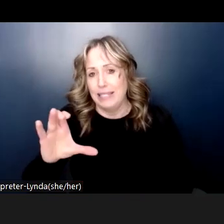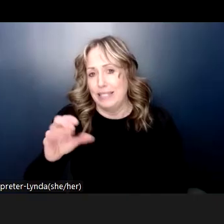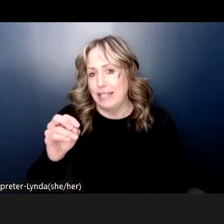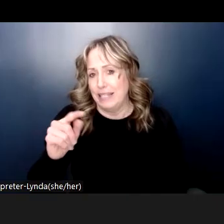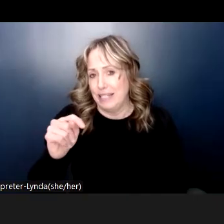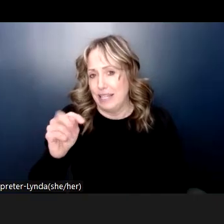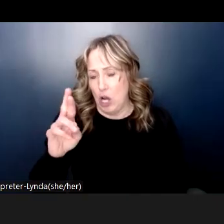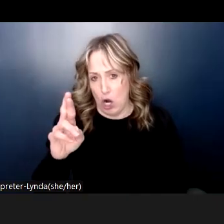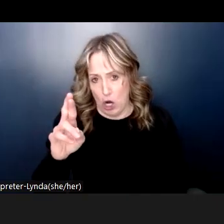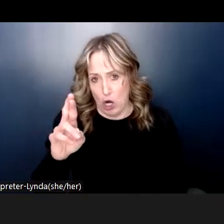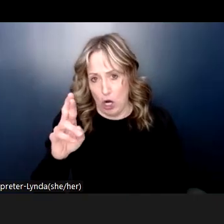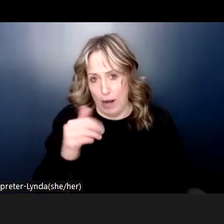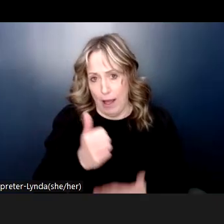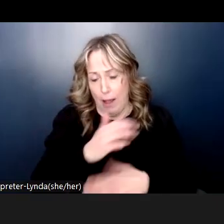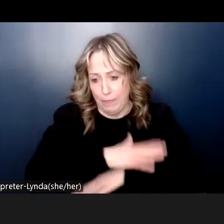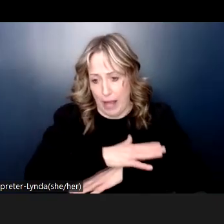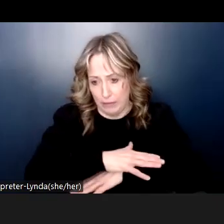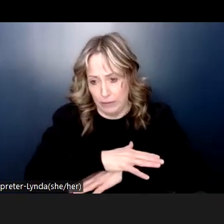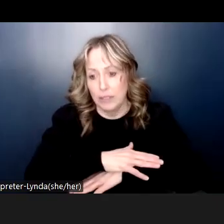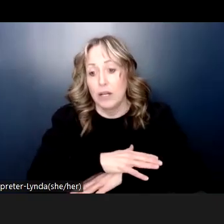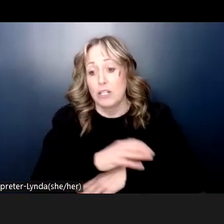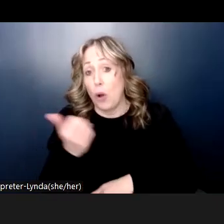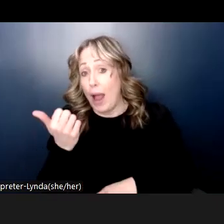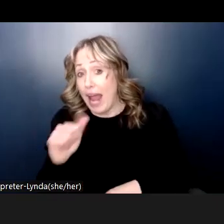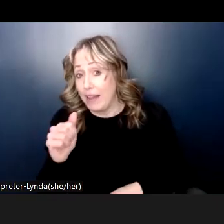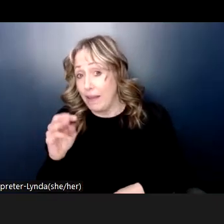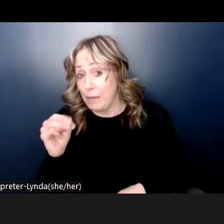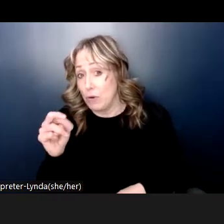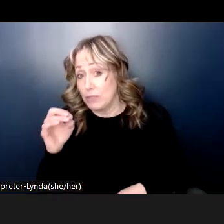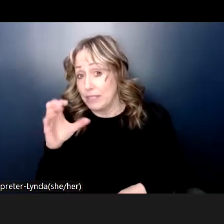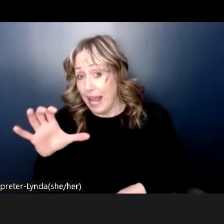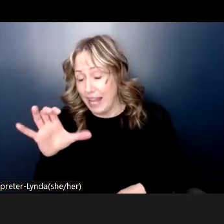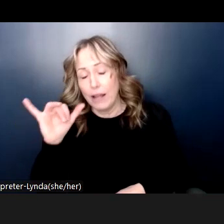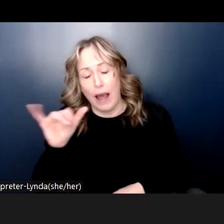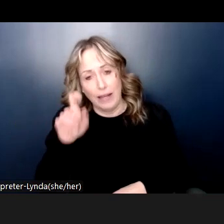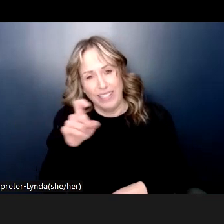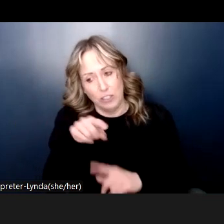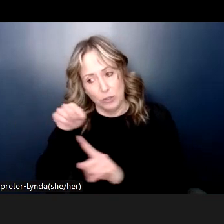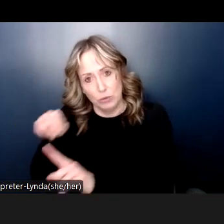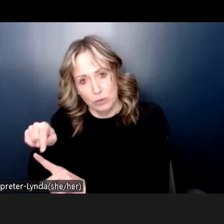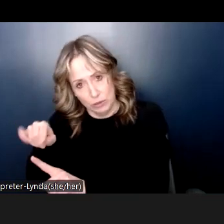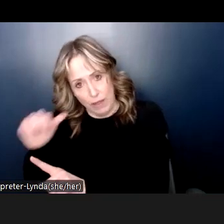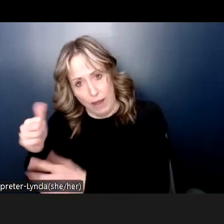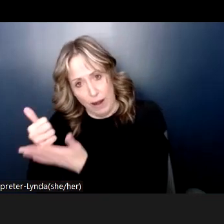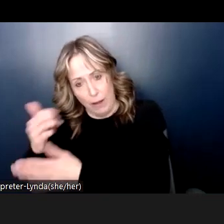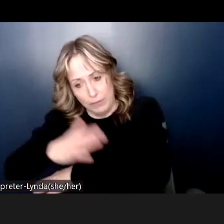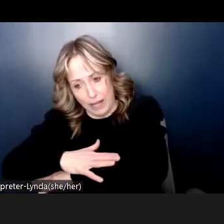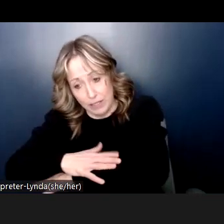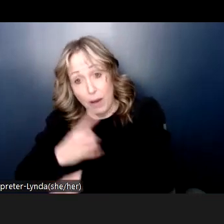We ask that all mosaic related tickets go through the Go Live helpdesk. The good news for all of you is that the process